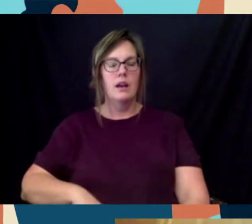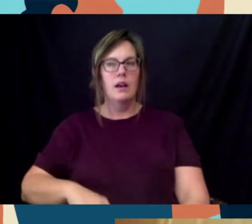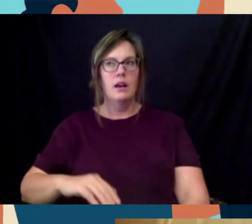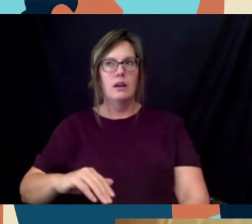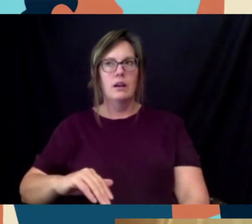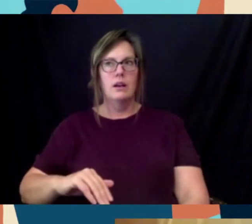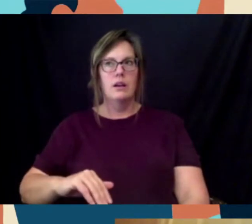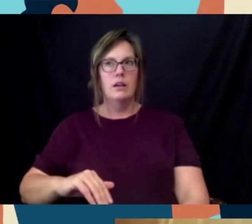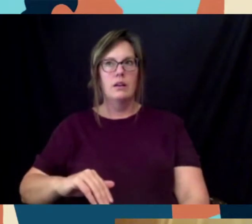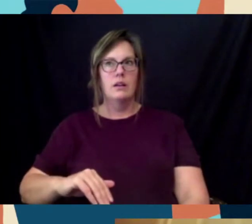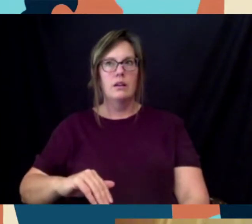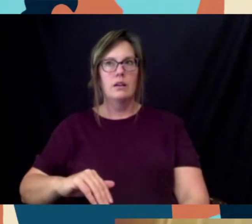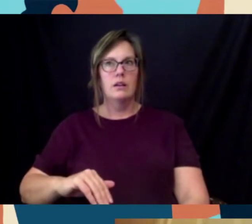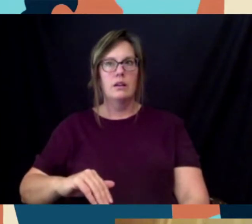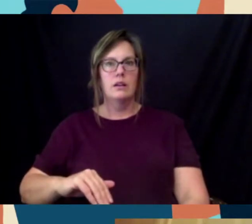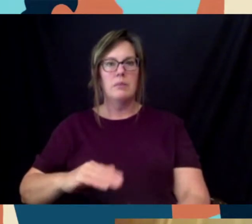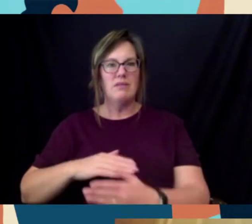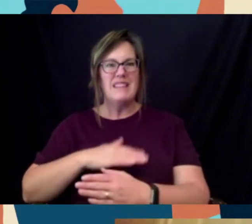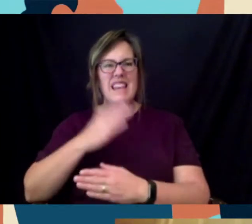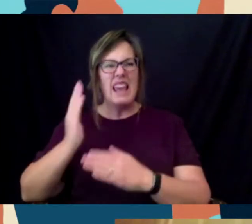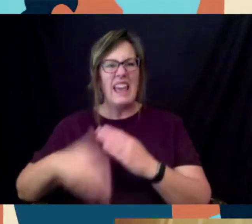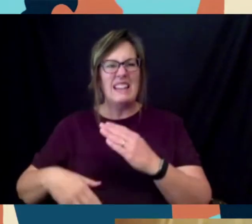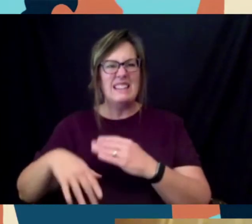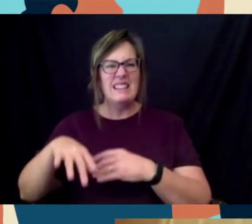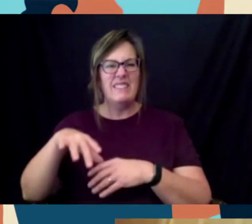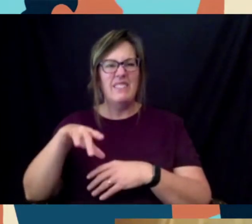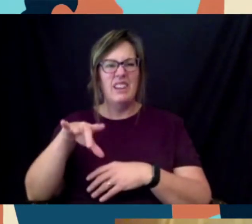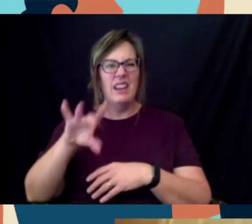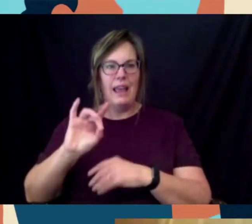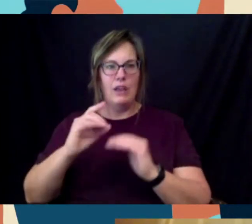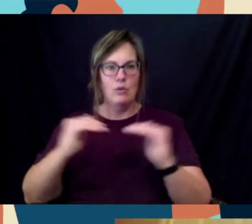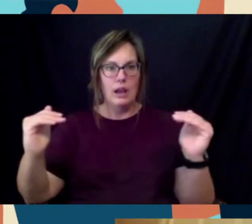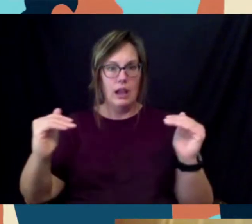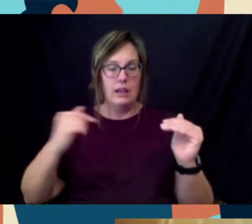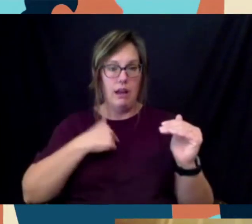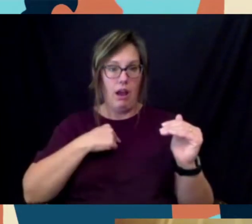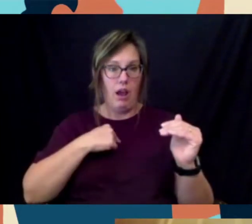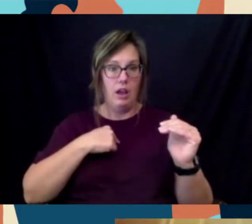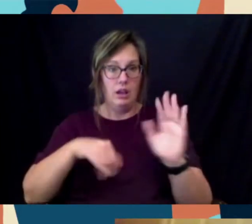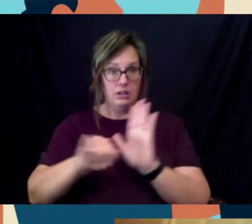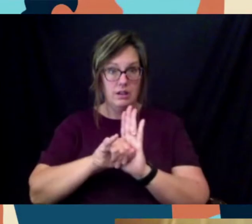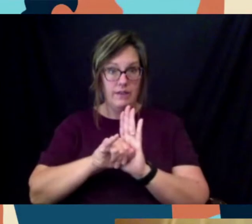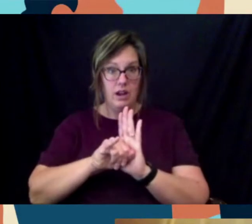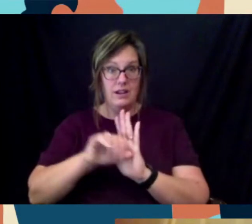i identified as a cis woman because i didn't know there was any other thing to identify as